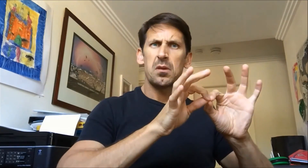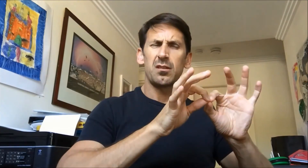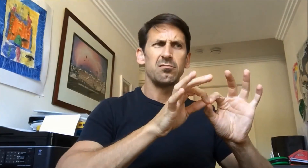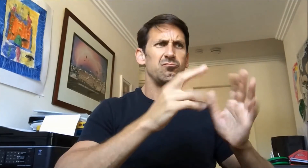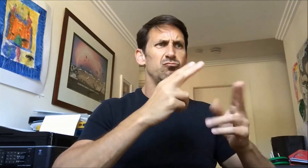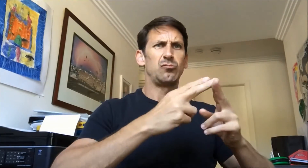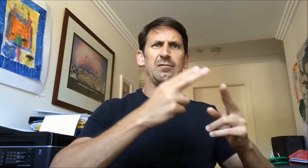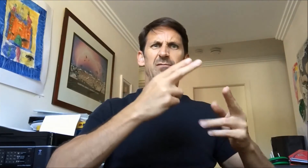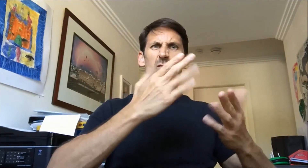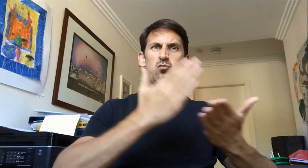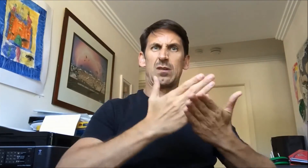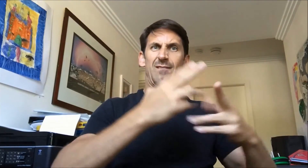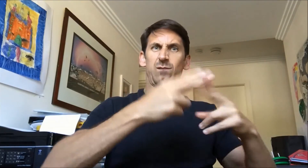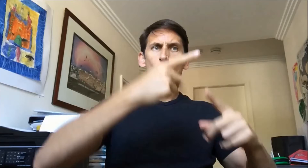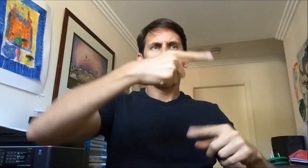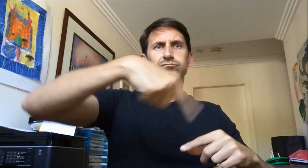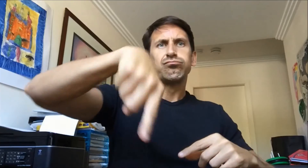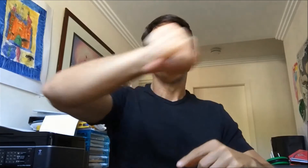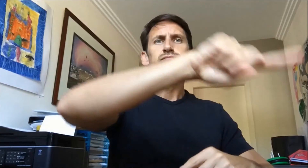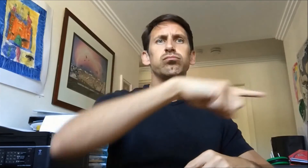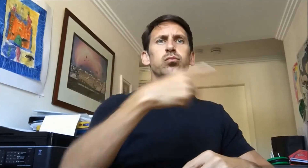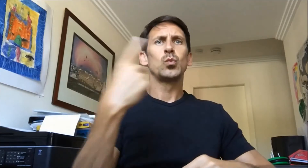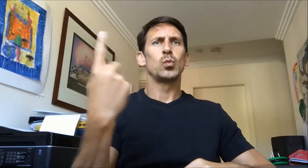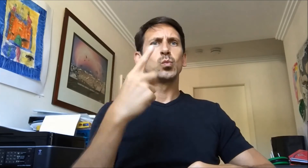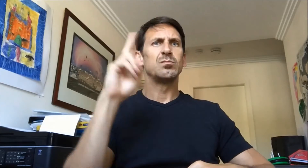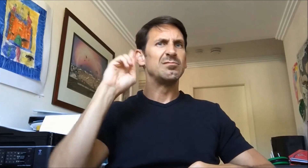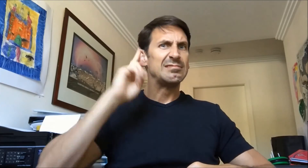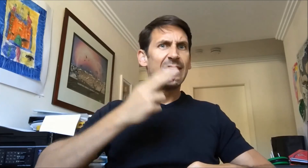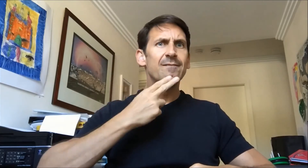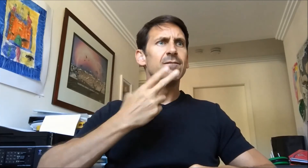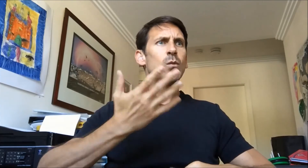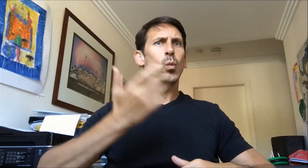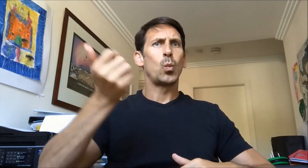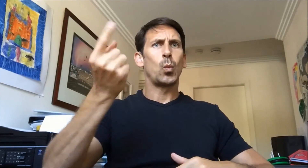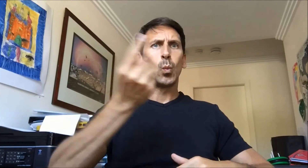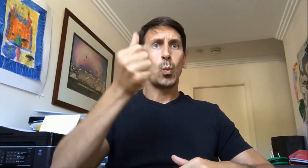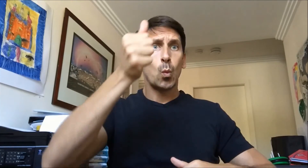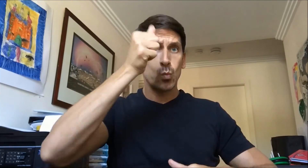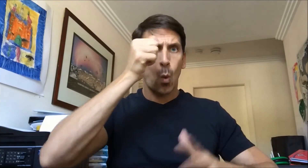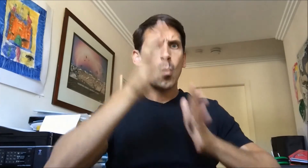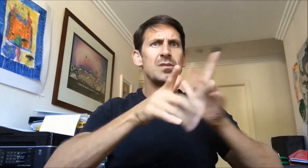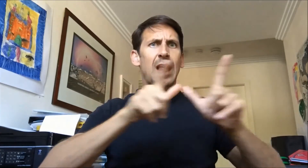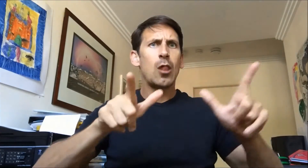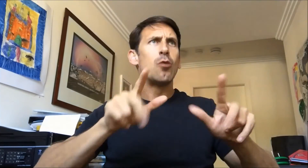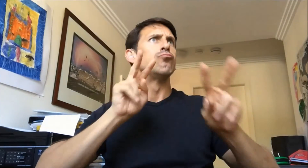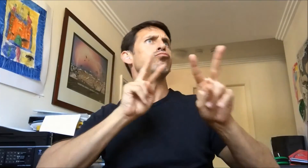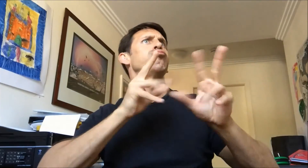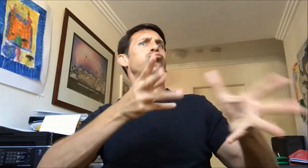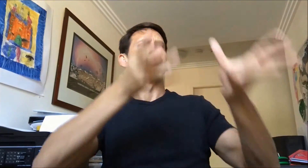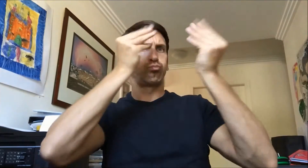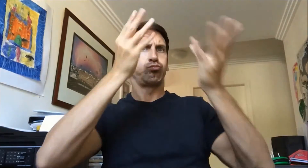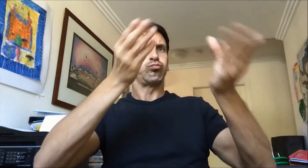Interpreting is typically for people who are deaf or know sign language. It provides them access to information